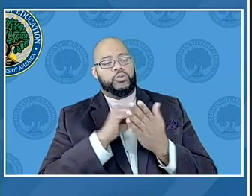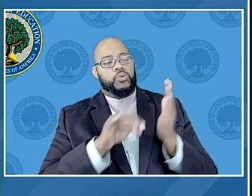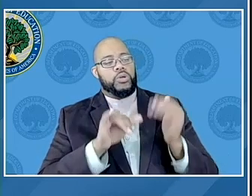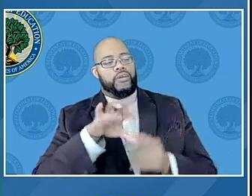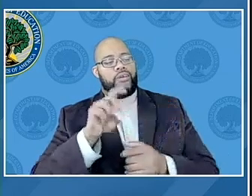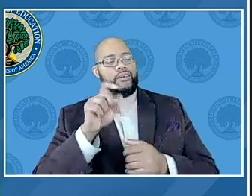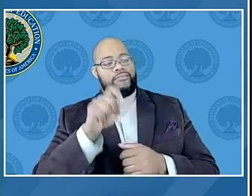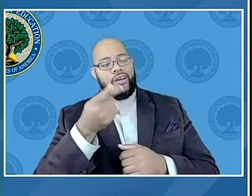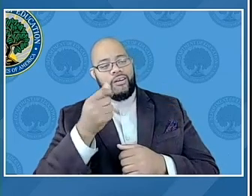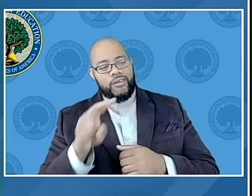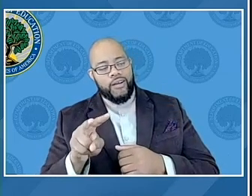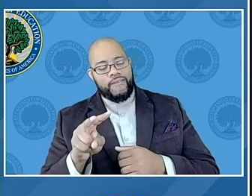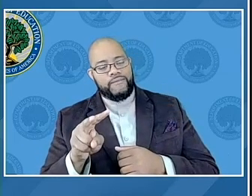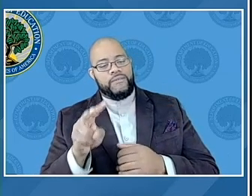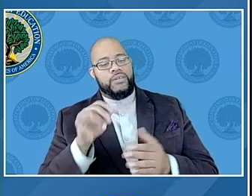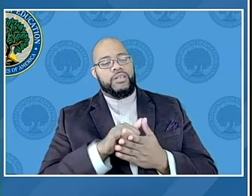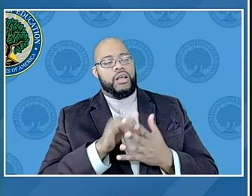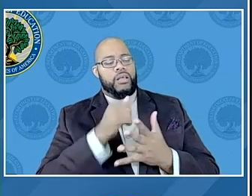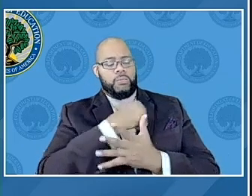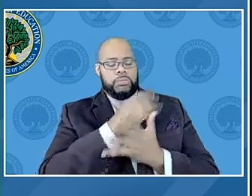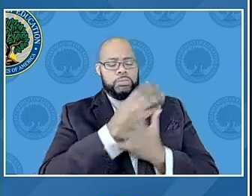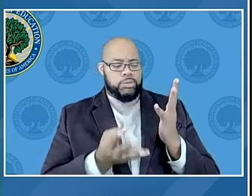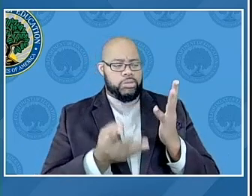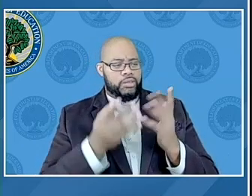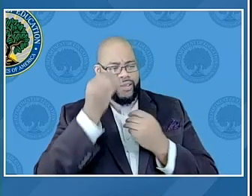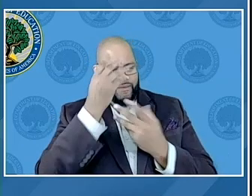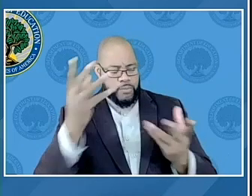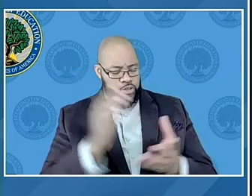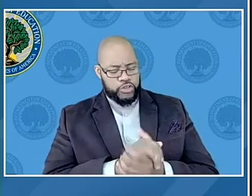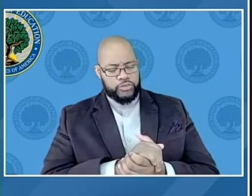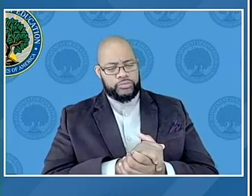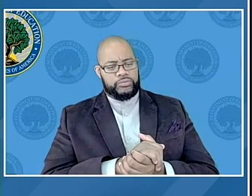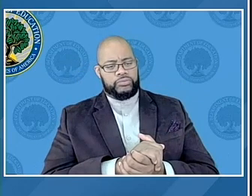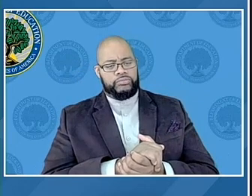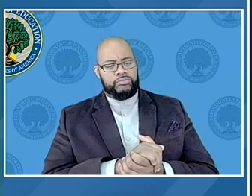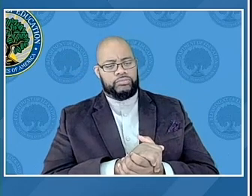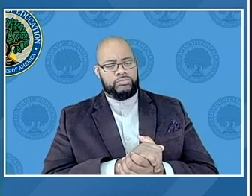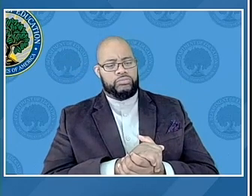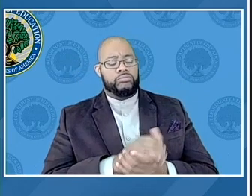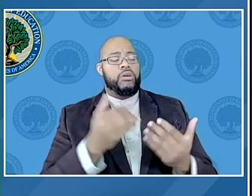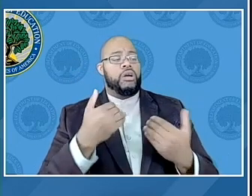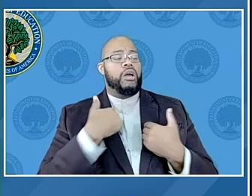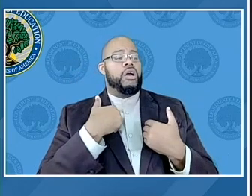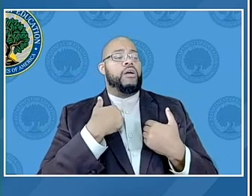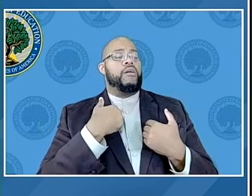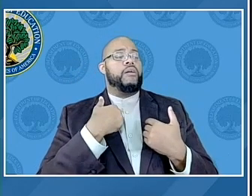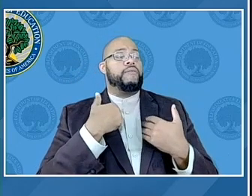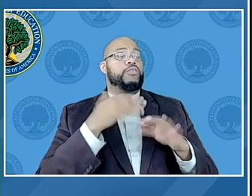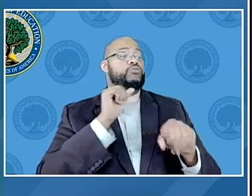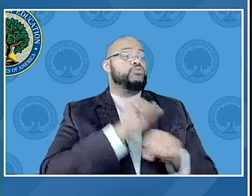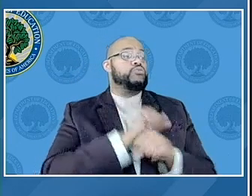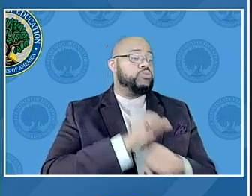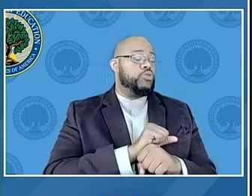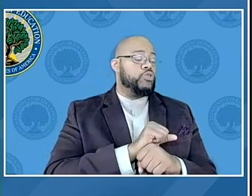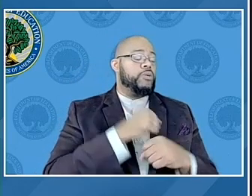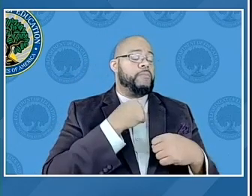is a plethora of information. We have worked on creating help tools